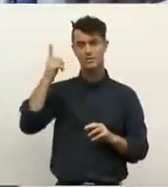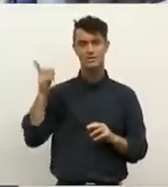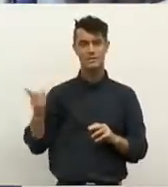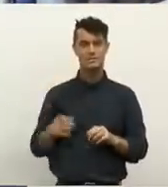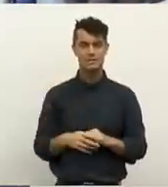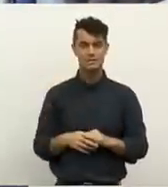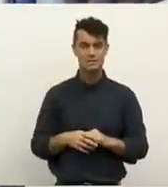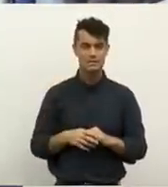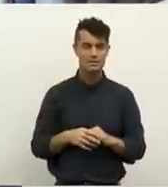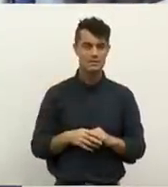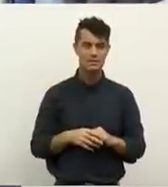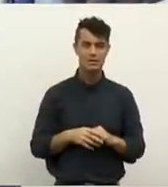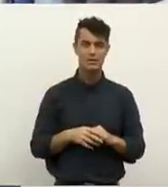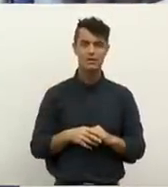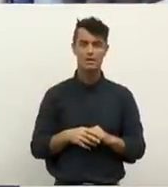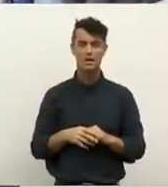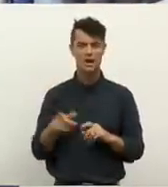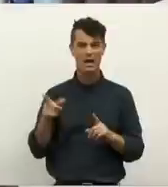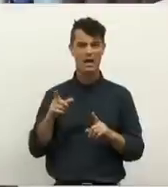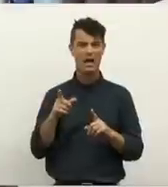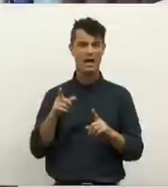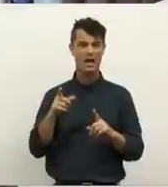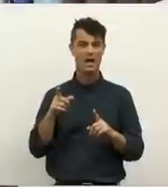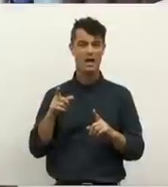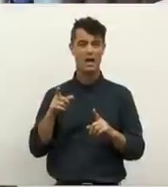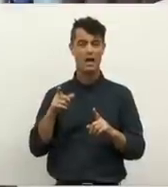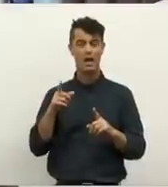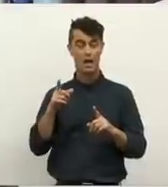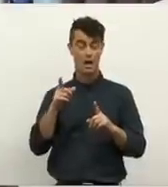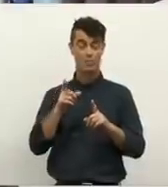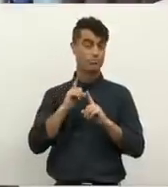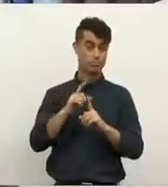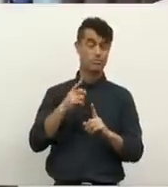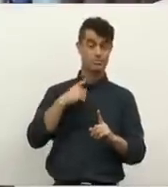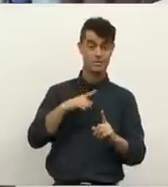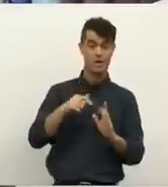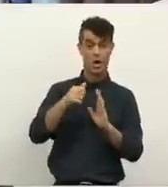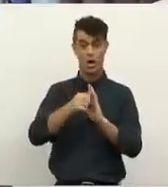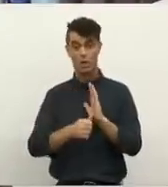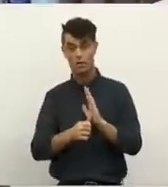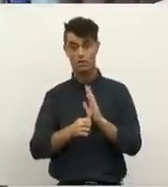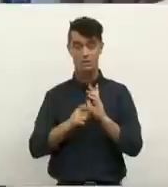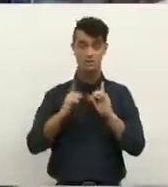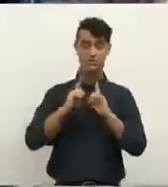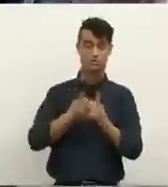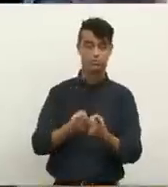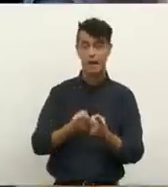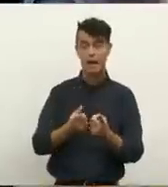It was quite a tricky operation and all of that type of thing before you got to the benefit. Yeah that's right.